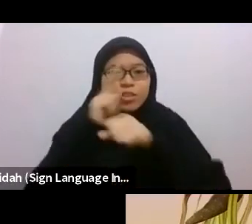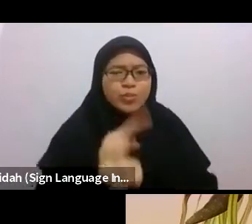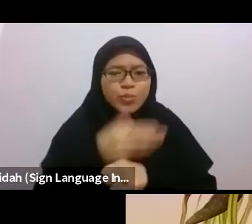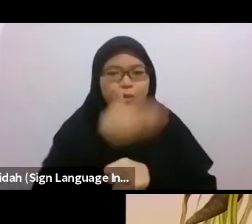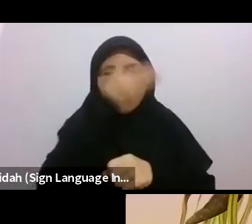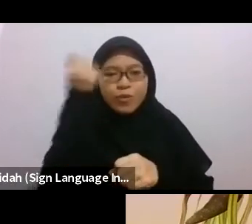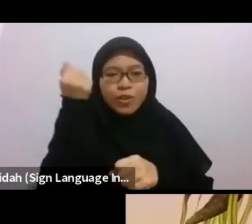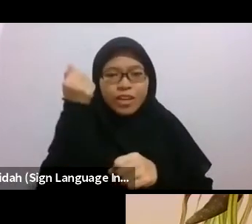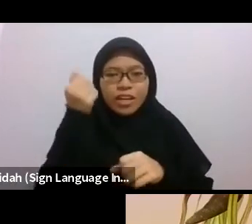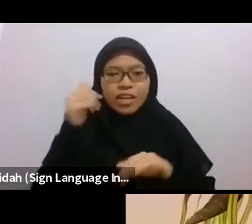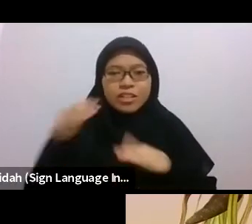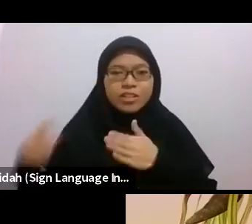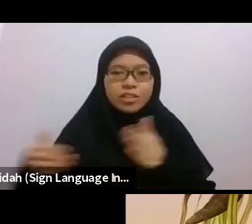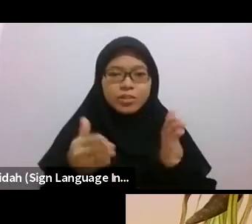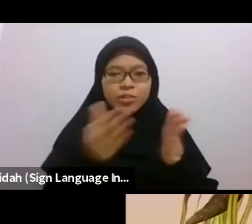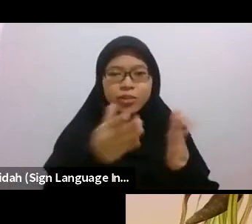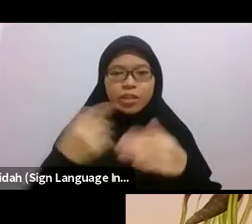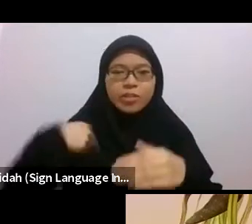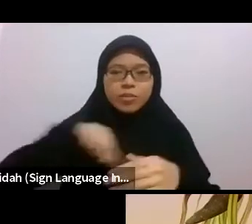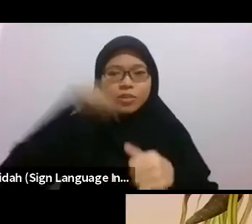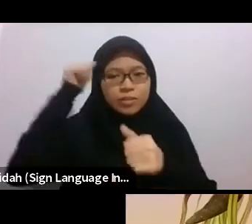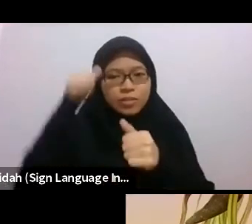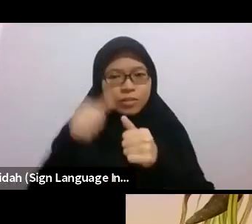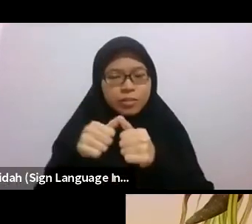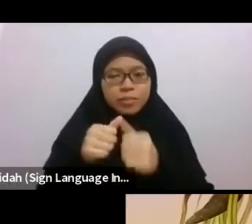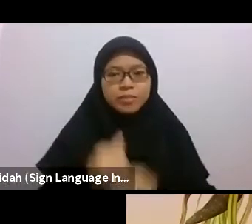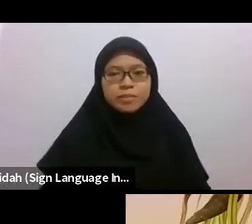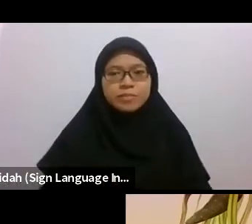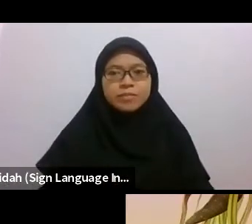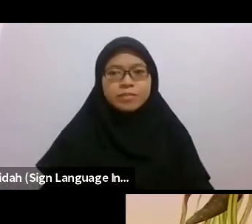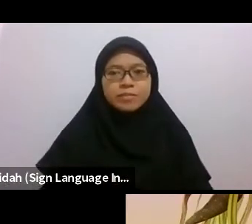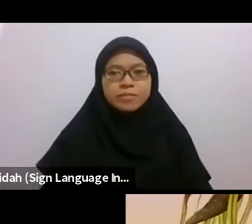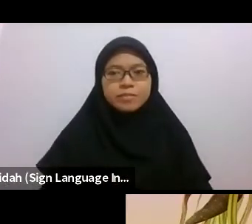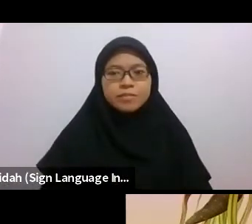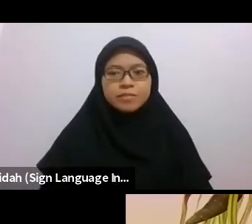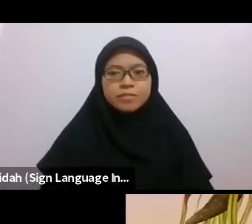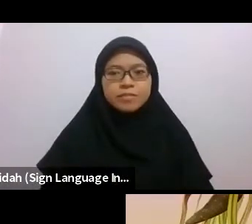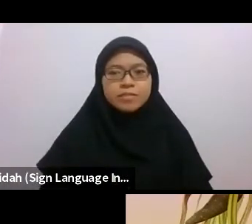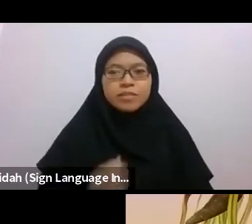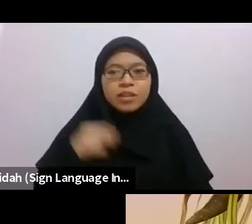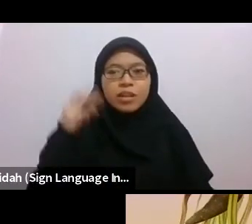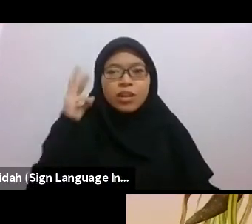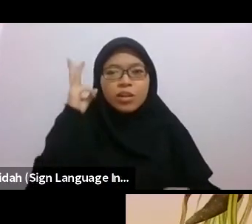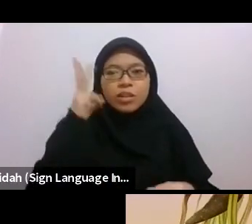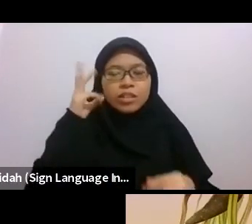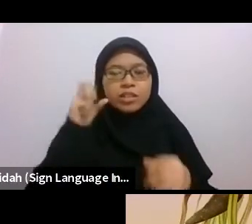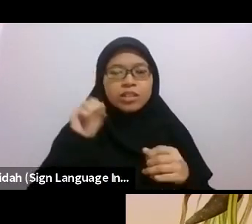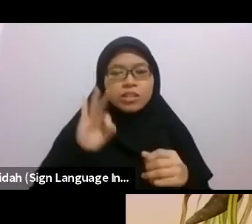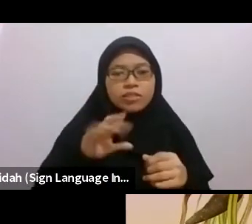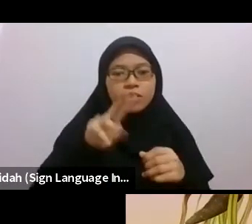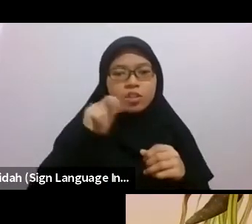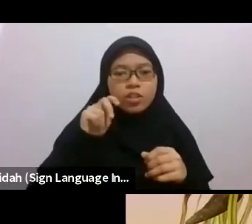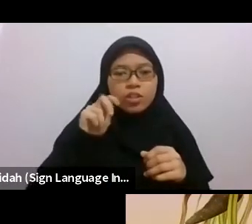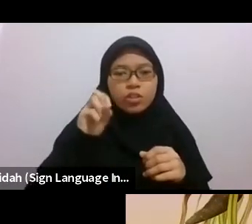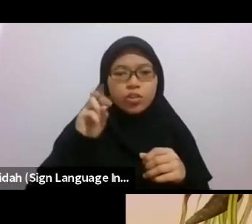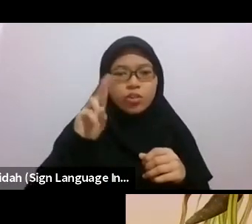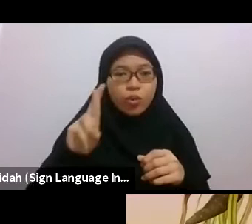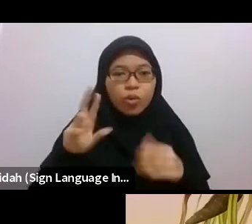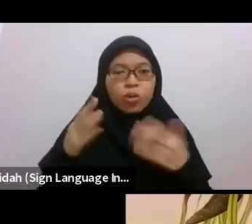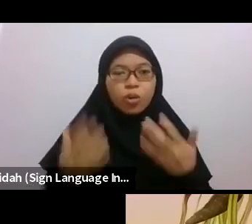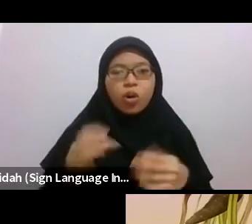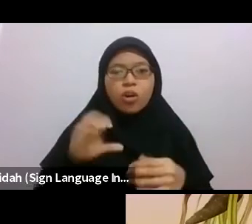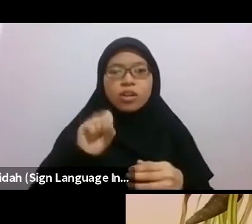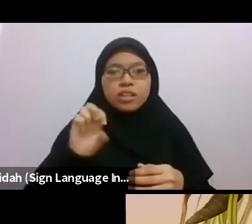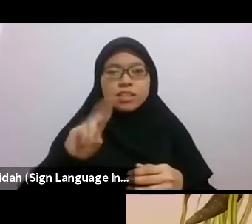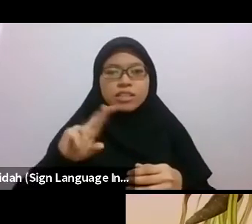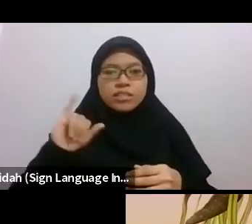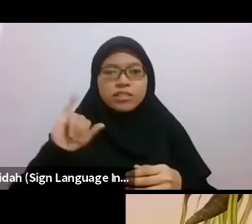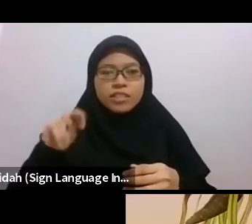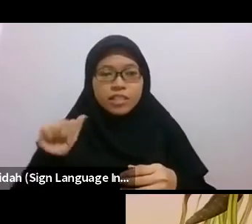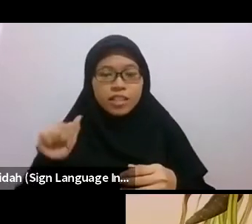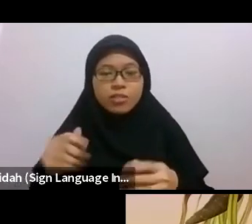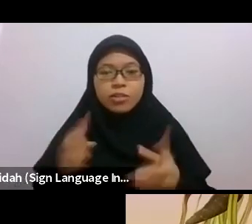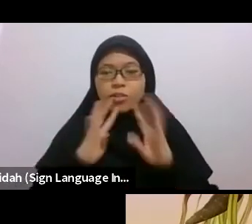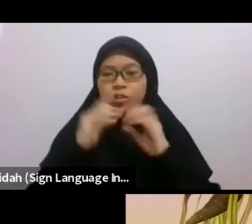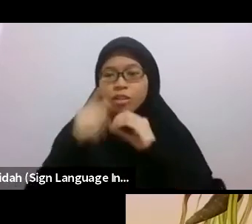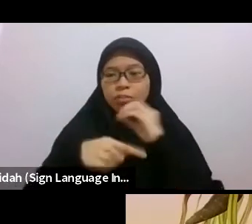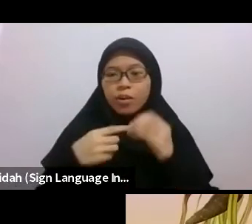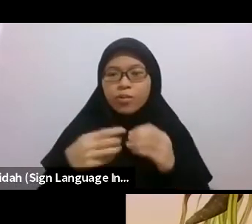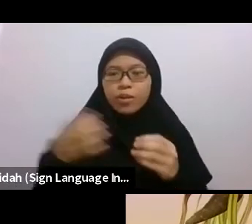I wonder if nor or Serina has anything to say about memory and how that impacts the work that they do?